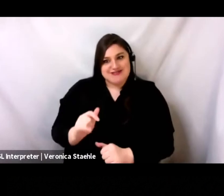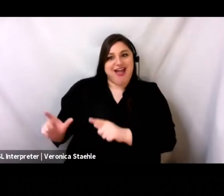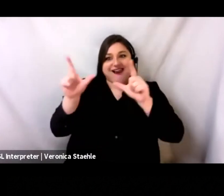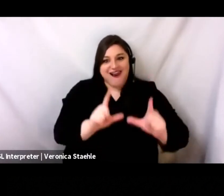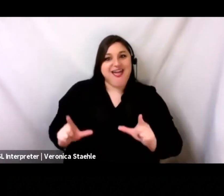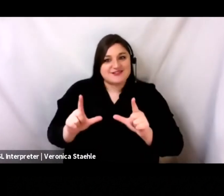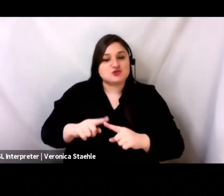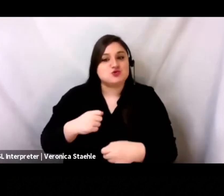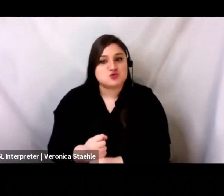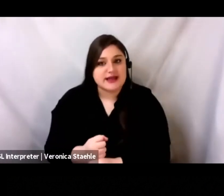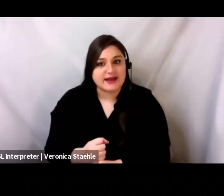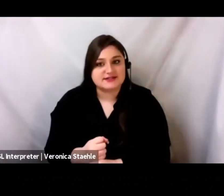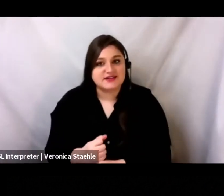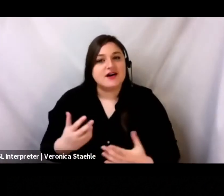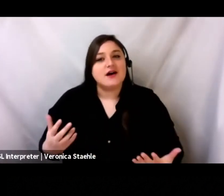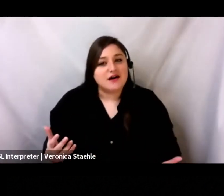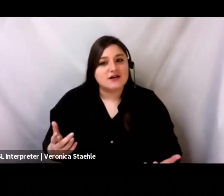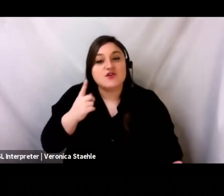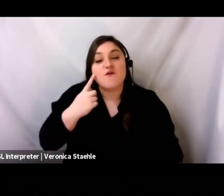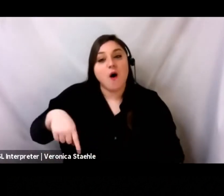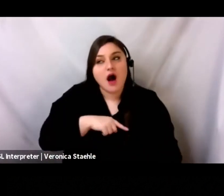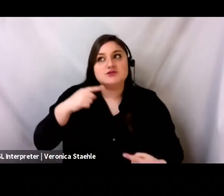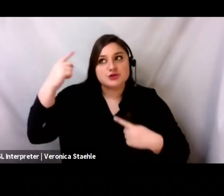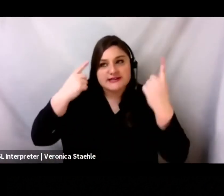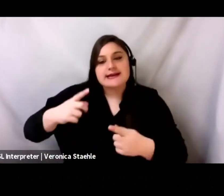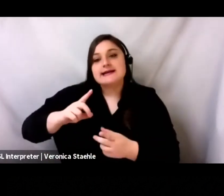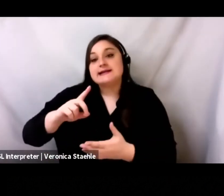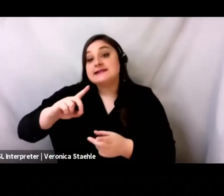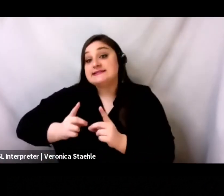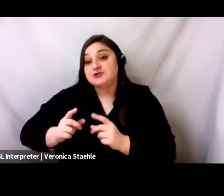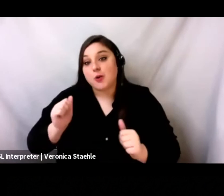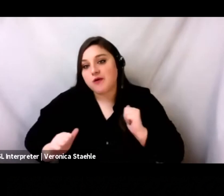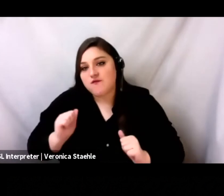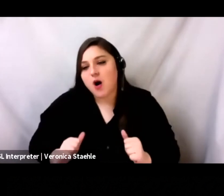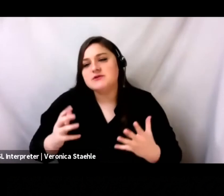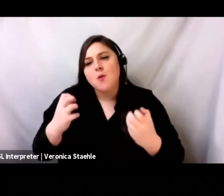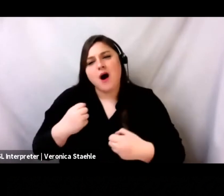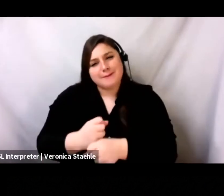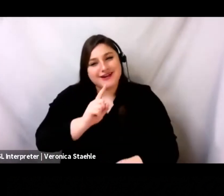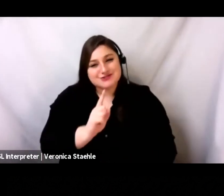performance and experience, it's also designed to be accessible in all ways, affordable, accessible